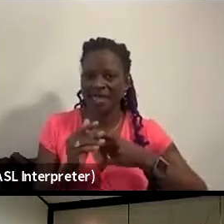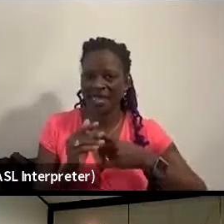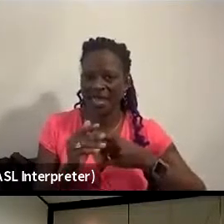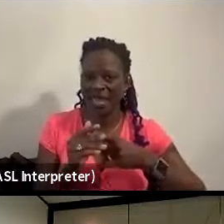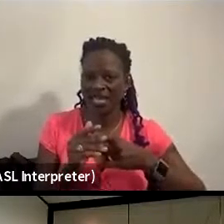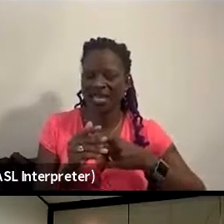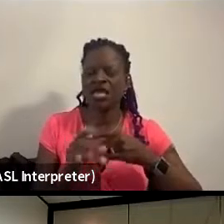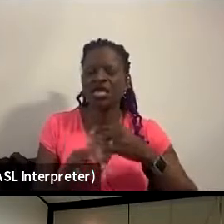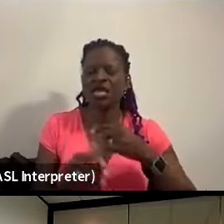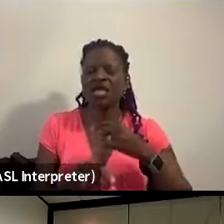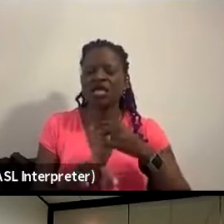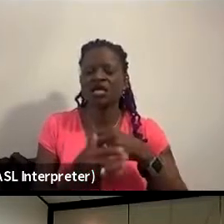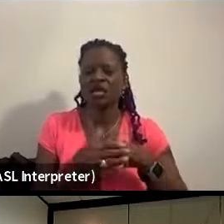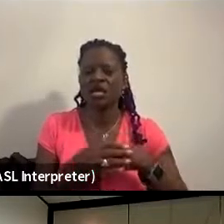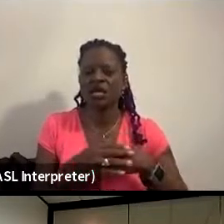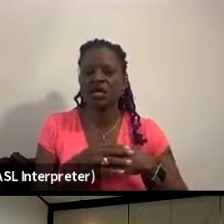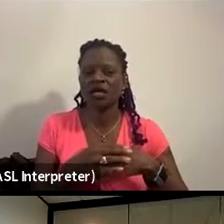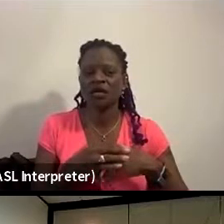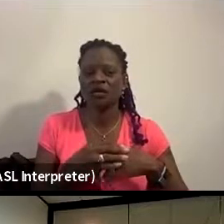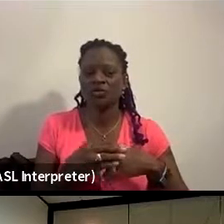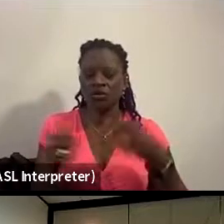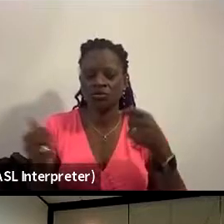The efforts to vaccinate and those are the